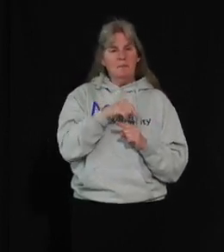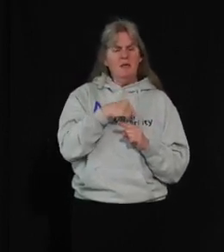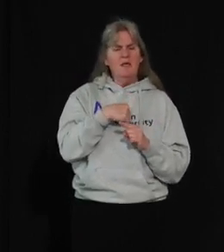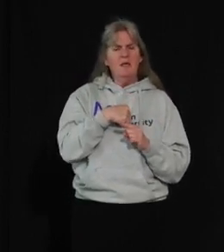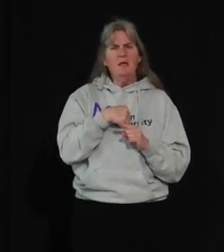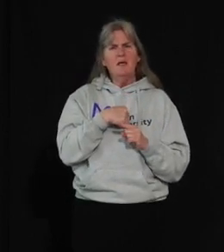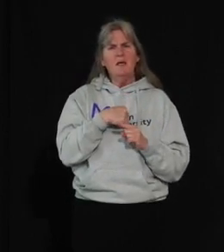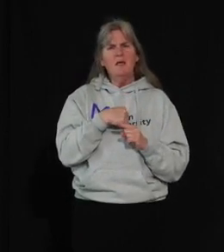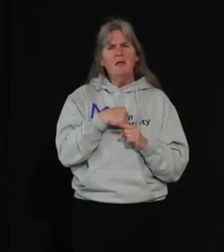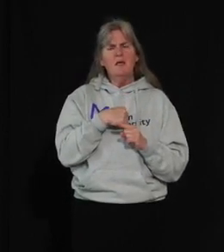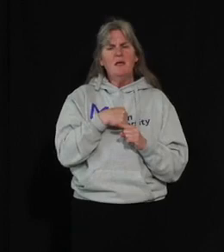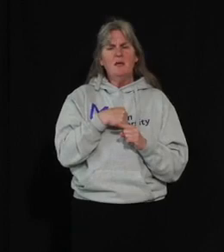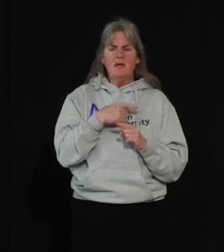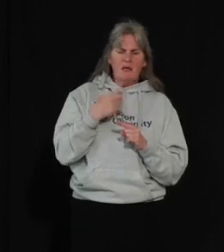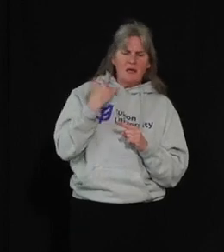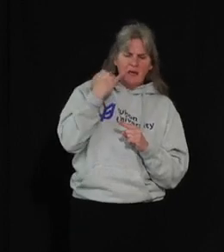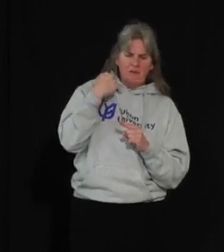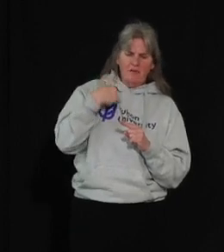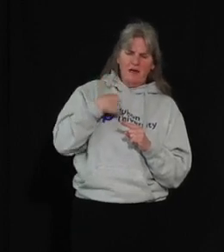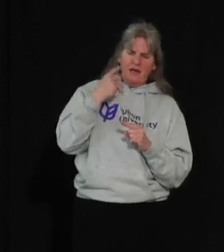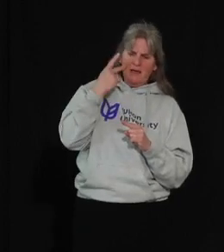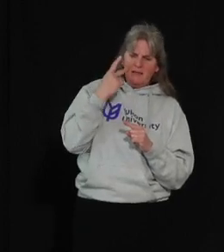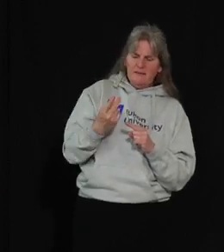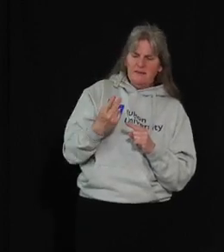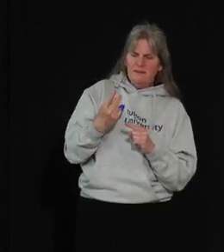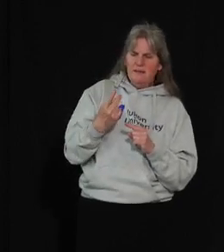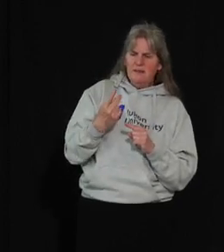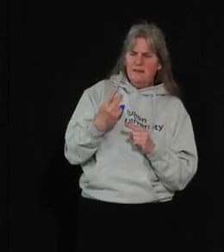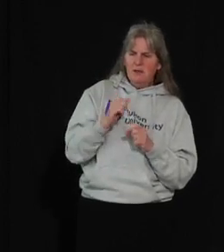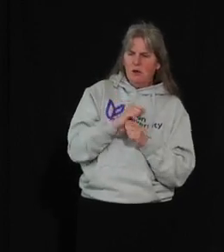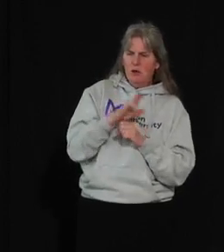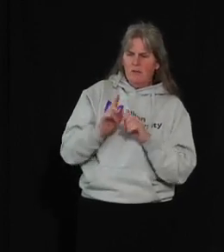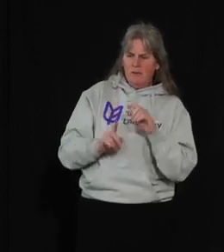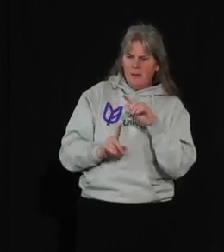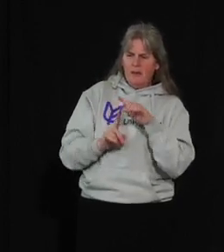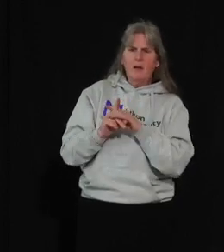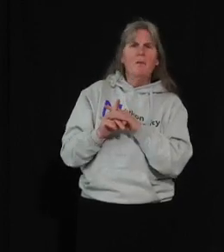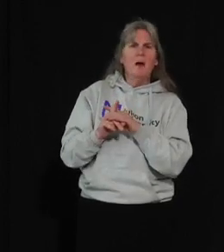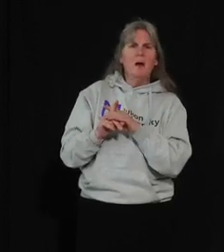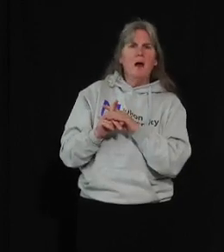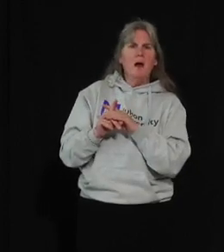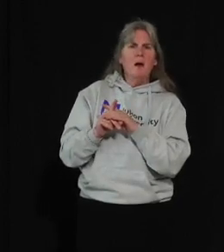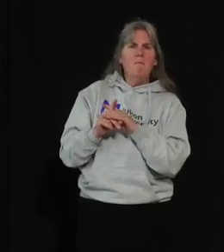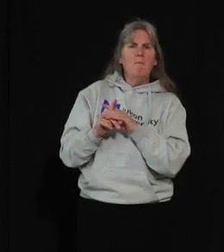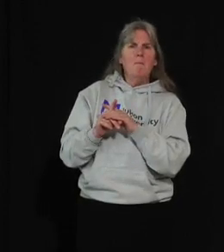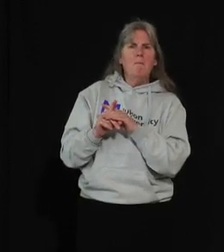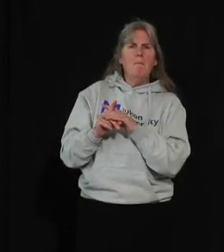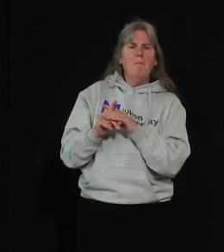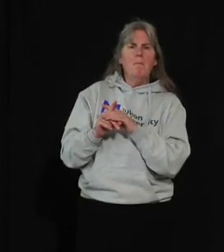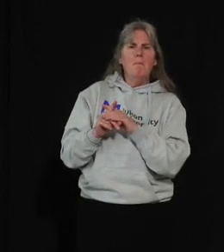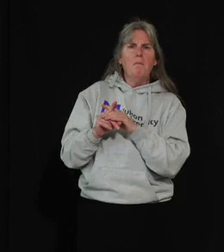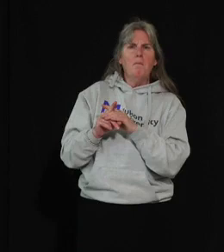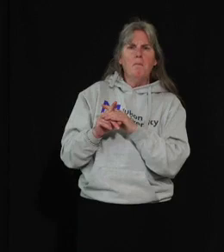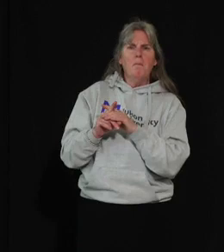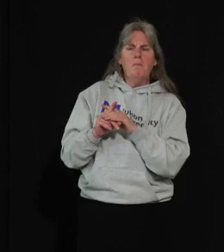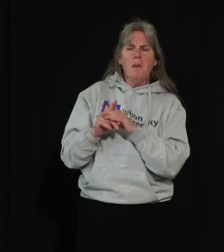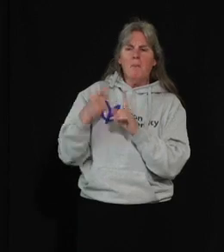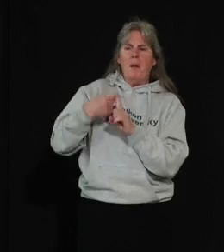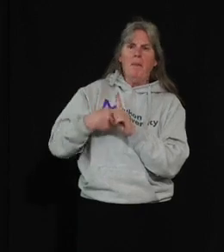But I am not going to be worried if we saw further cases as we